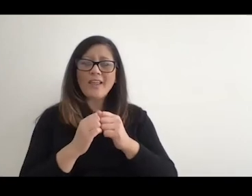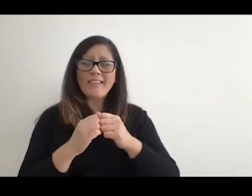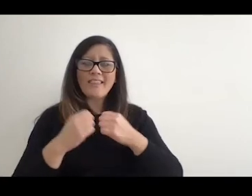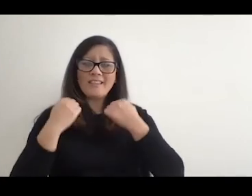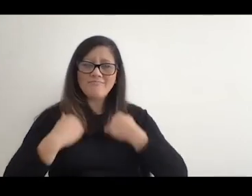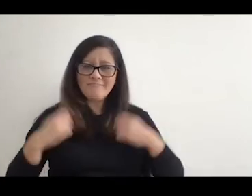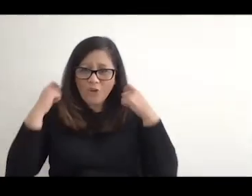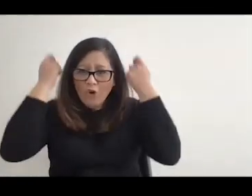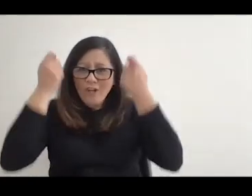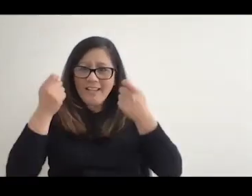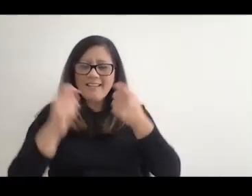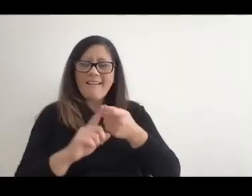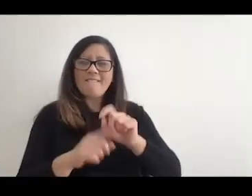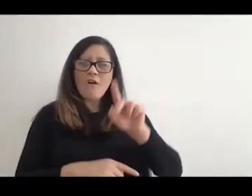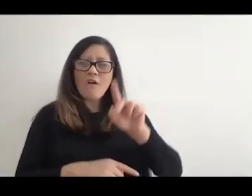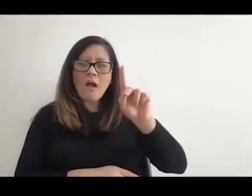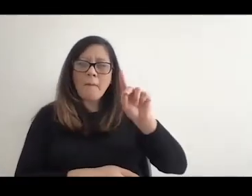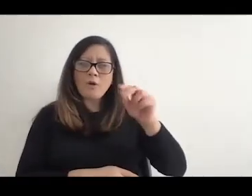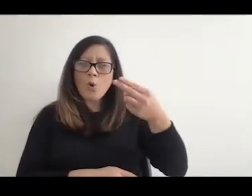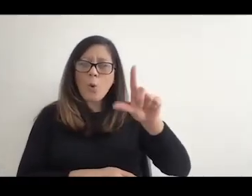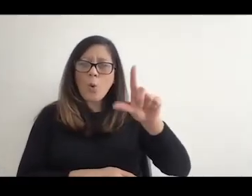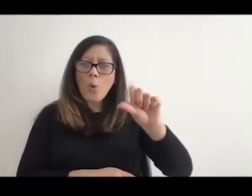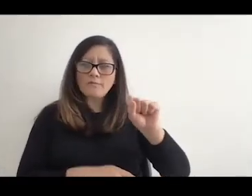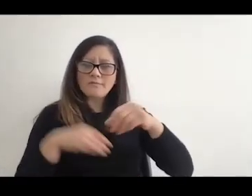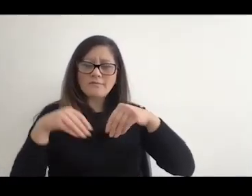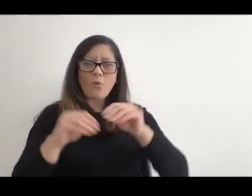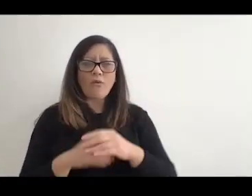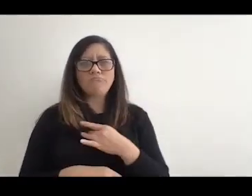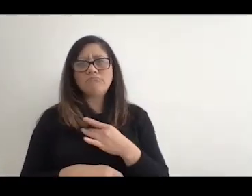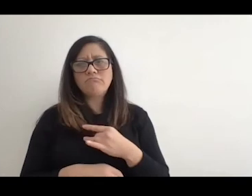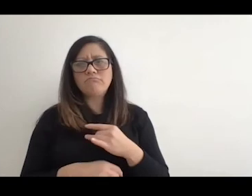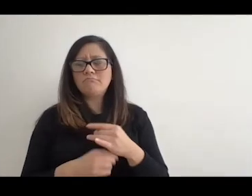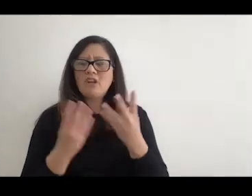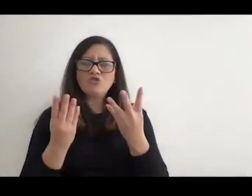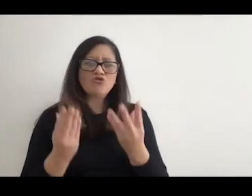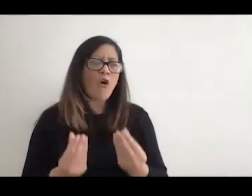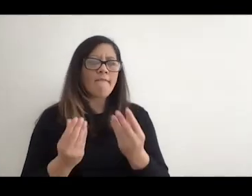Collection and I really liked it. It was very soft. Anyone could wear it, obviously,